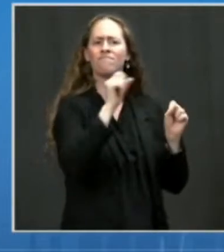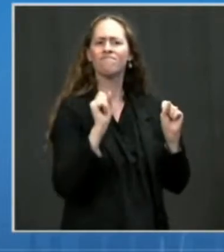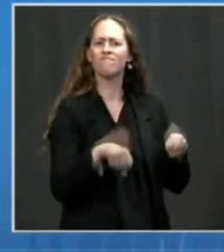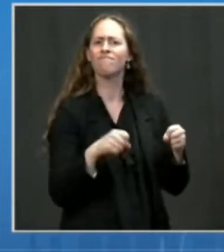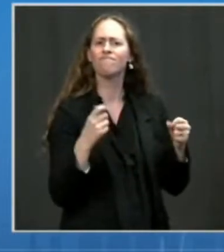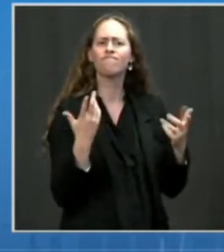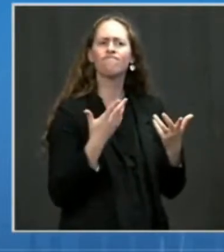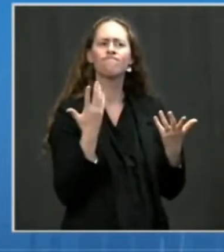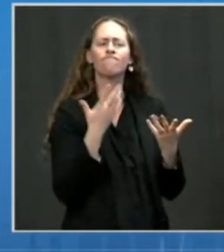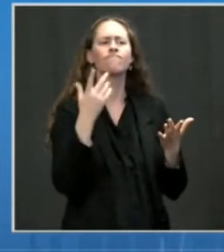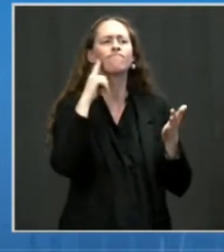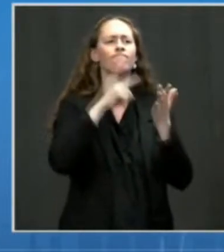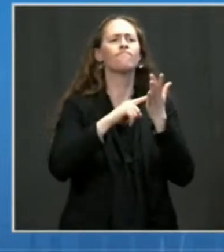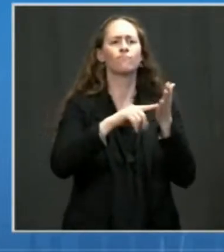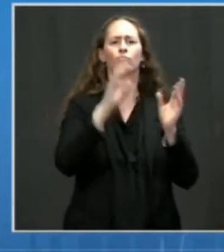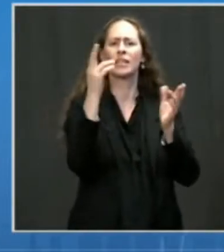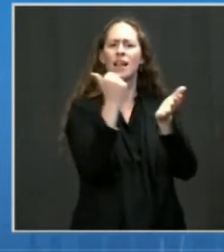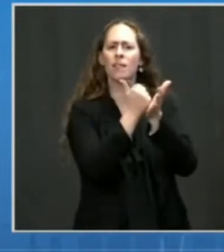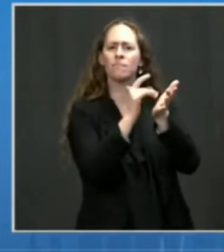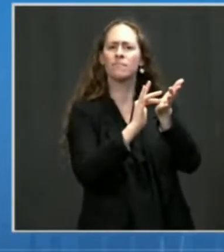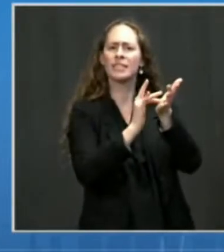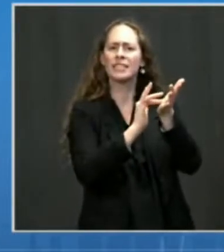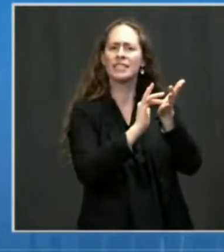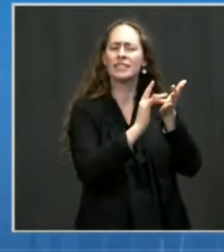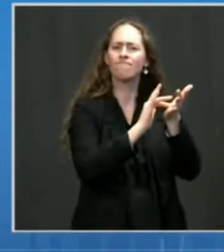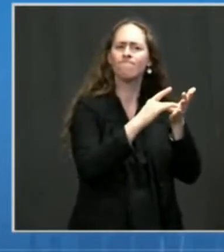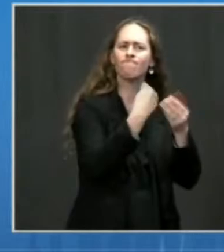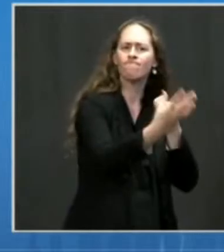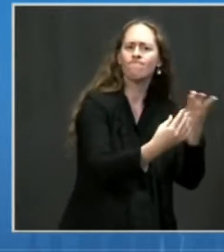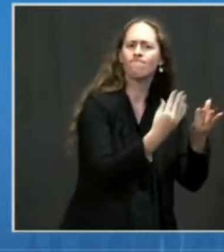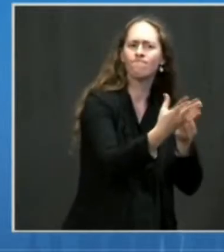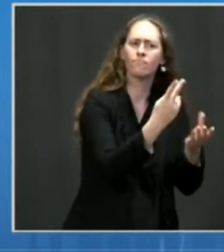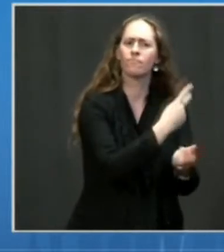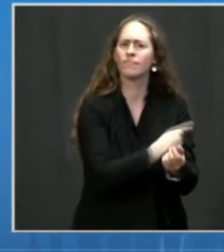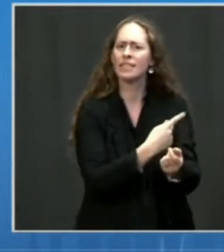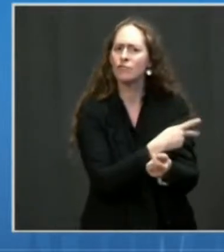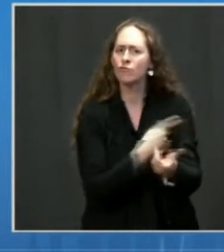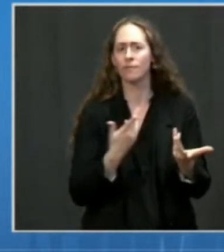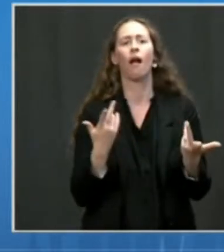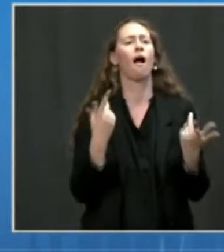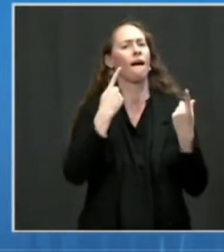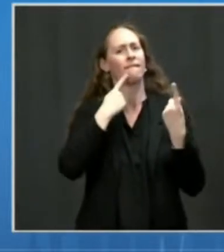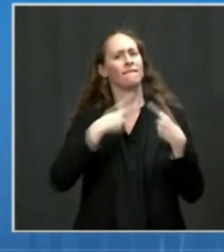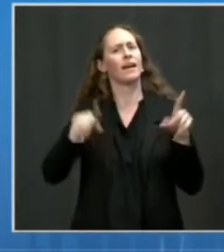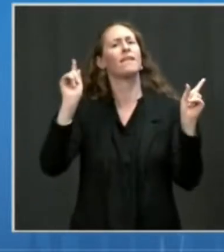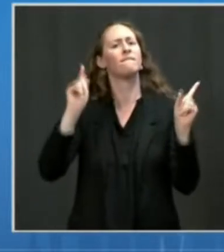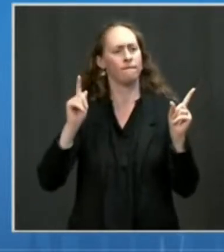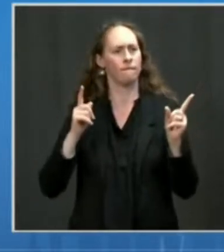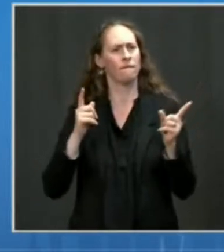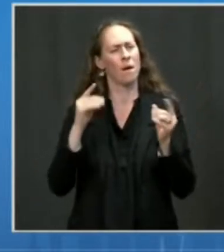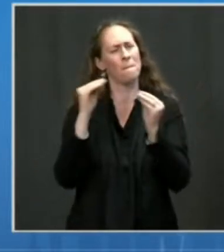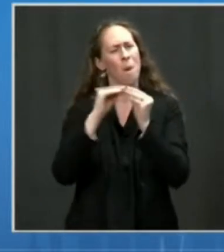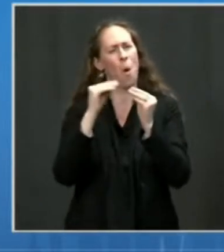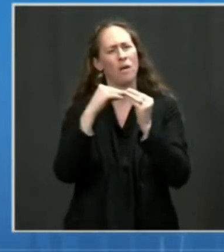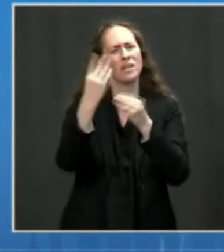TO ENCOURAGE MORE PHYSICIANS TO